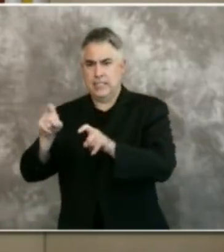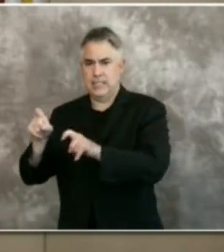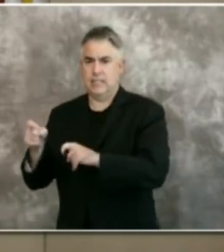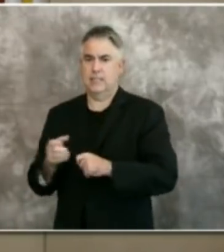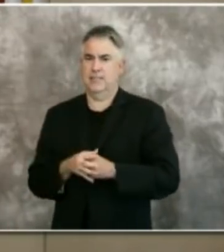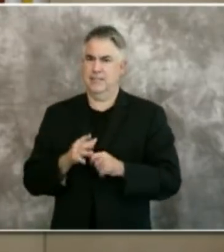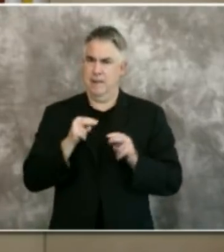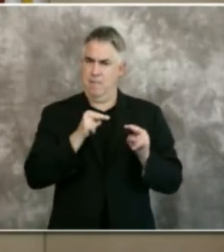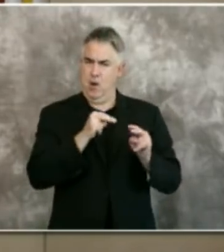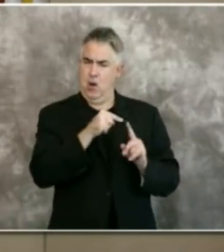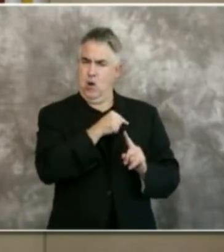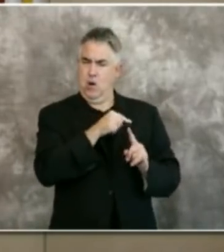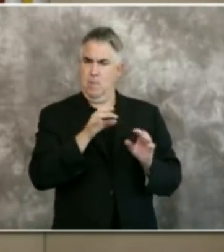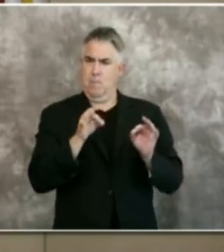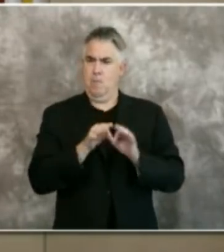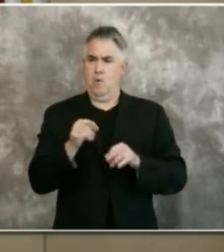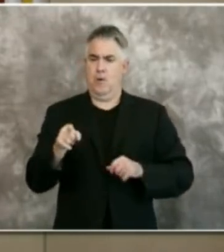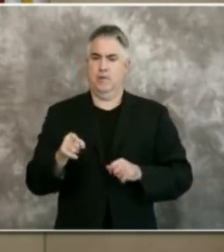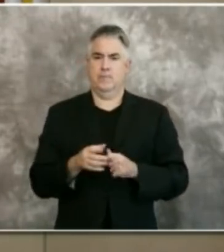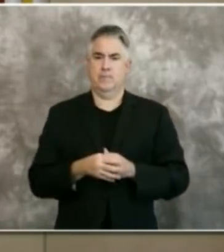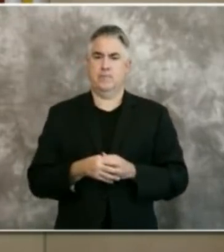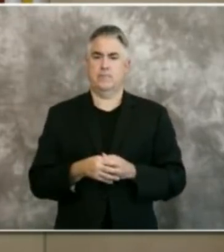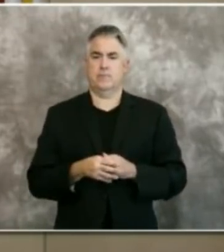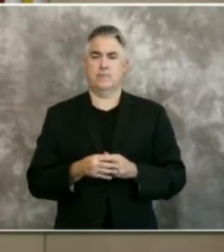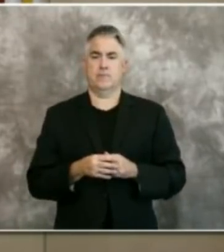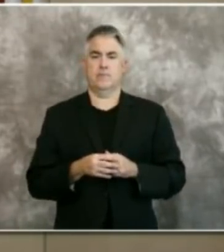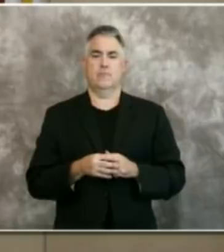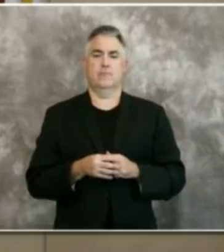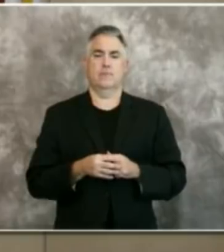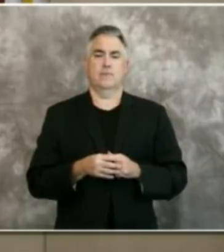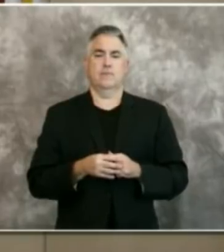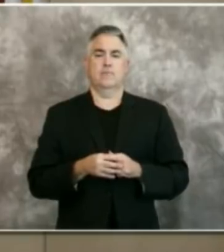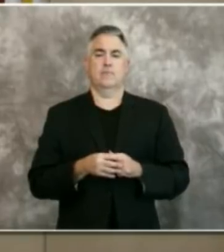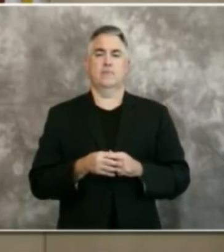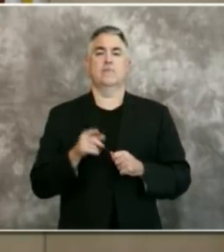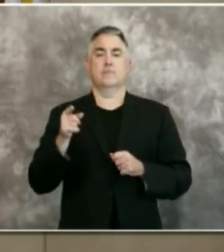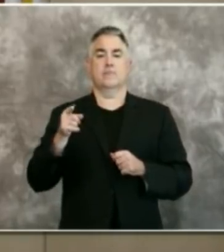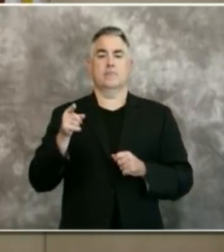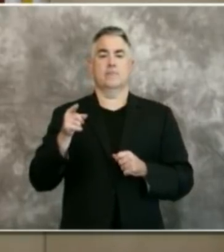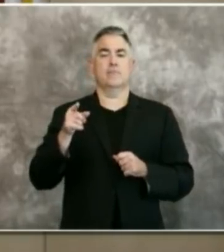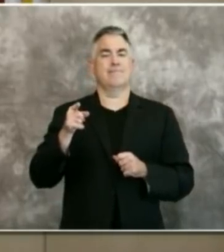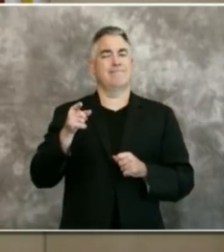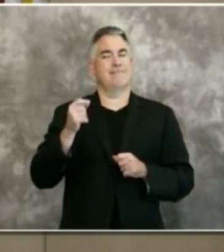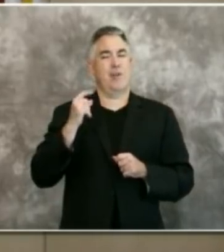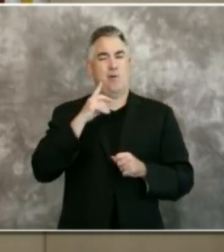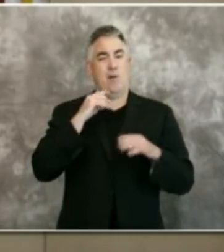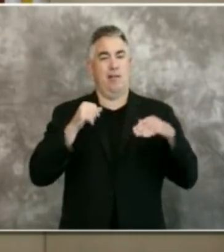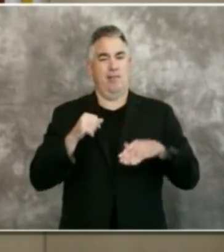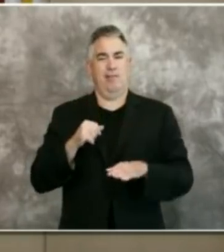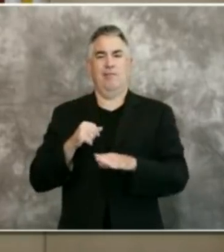OUR CONTACT TRACERS. SO WE WILL CONTINUE TO CLOSELY